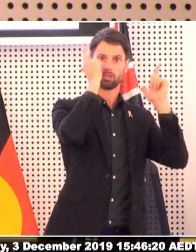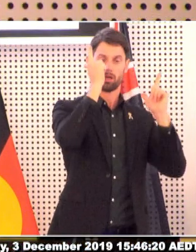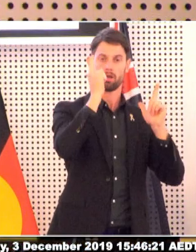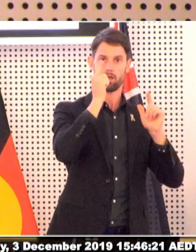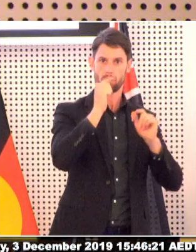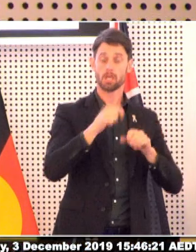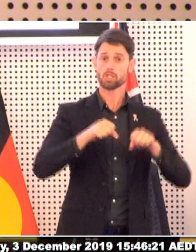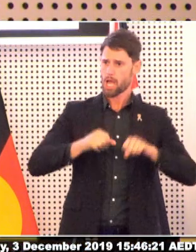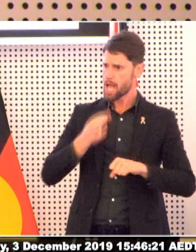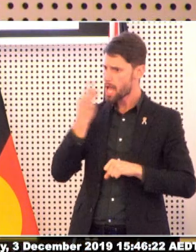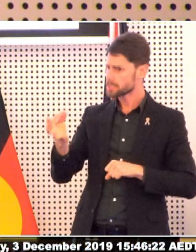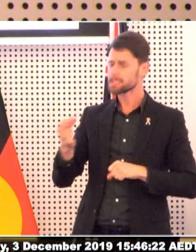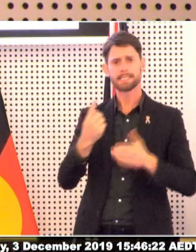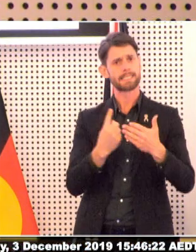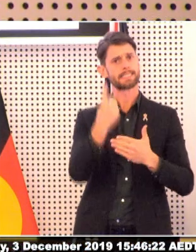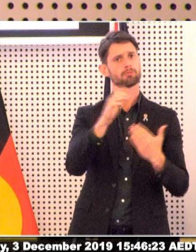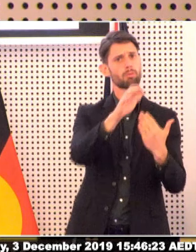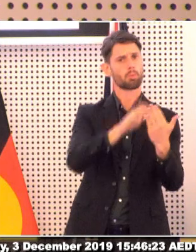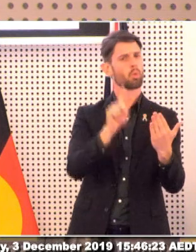incident report? Well, I think